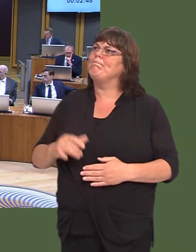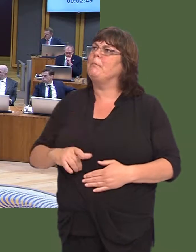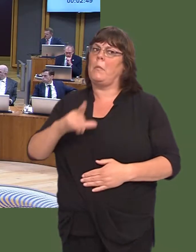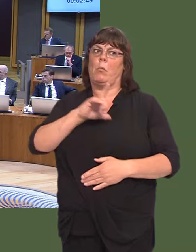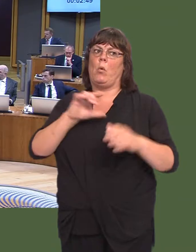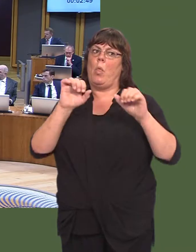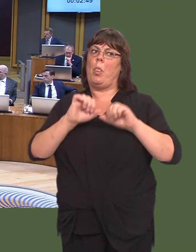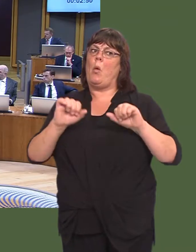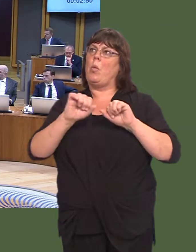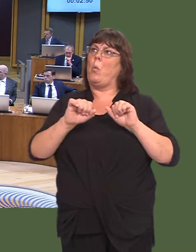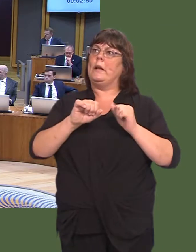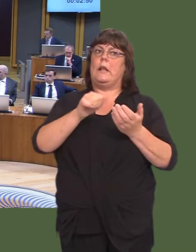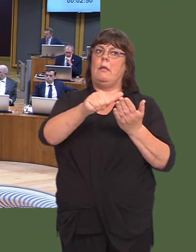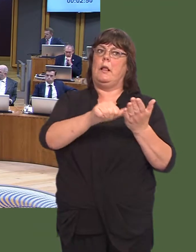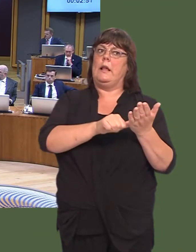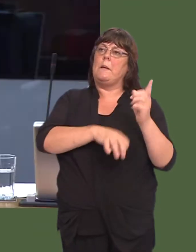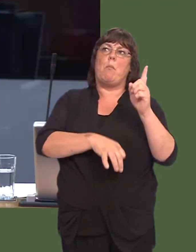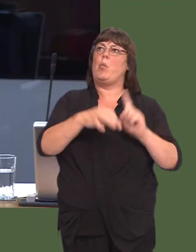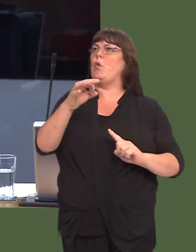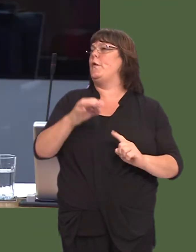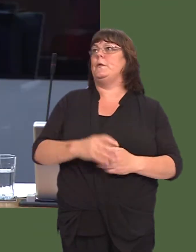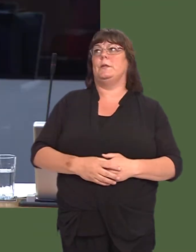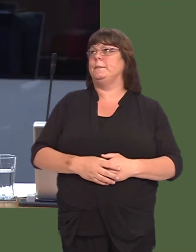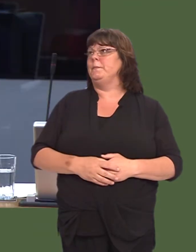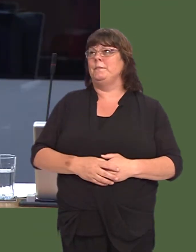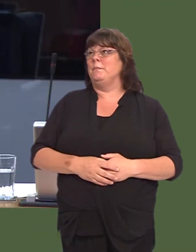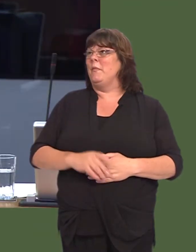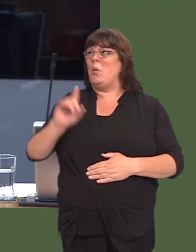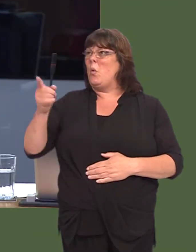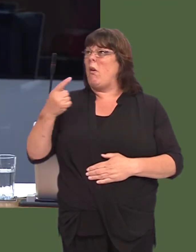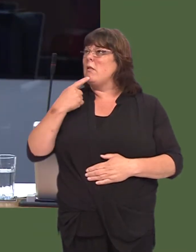that the waiting lists are no worse than before, and, overall, you cannot sayó.